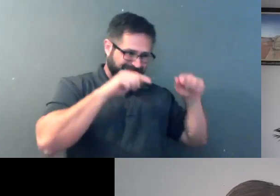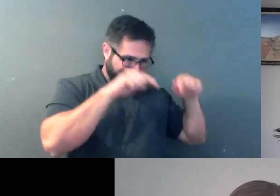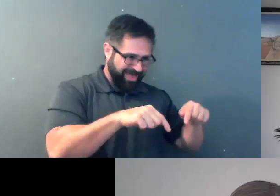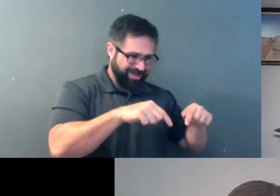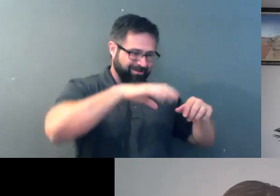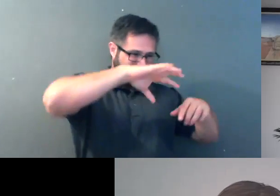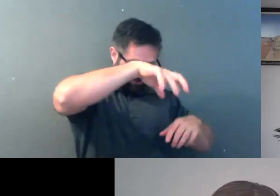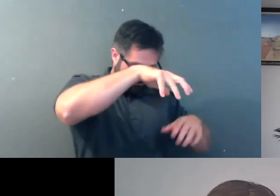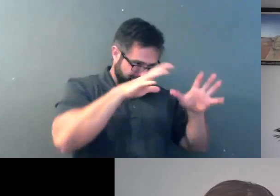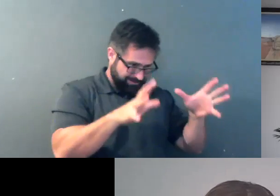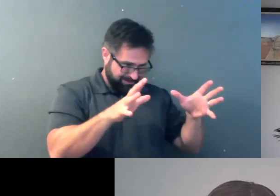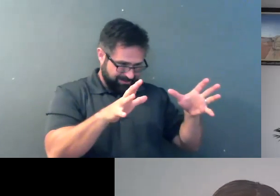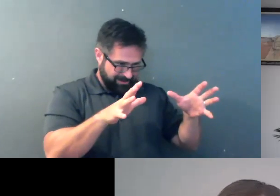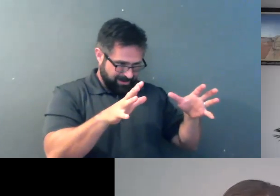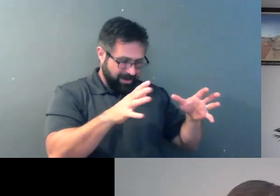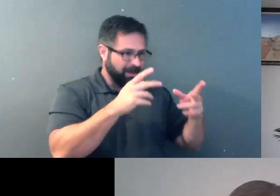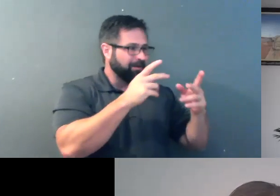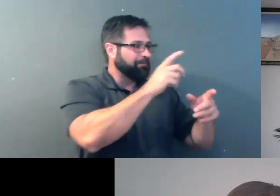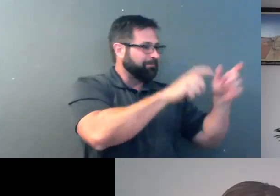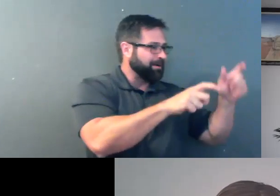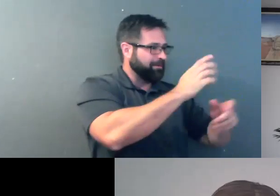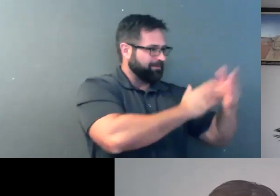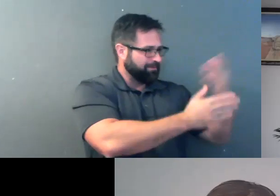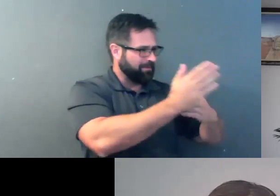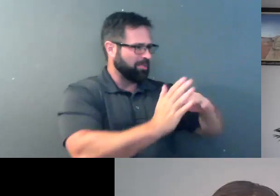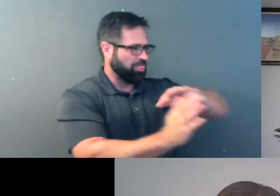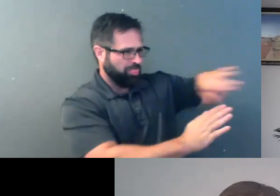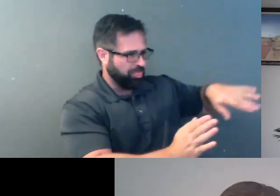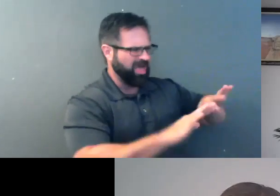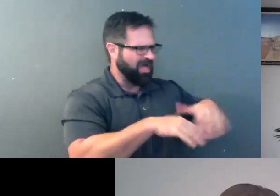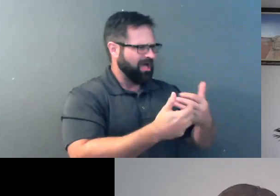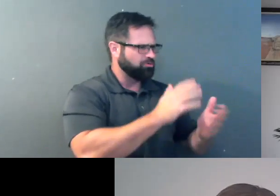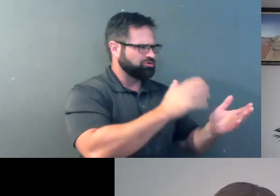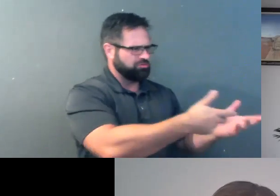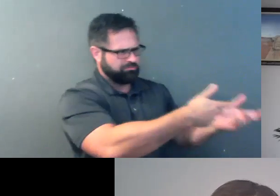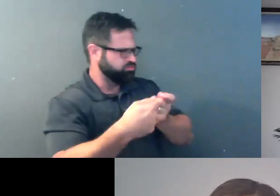with disabilities in humanitarian accent we do have the guidelines we do have the um